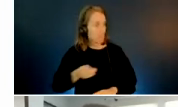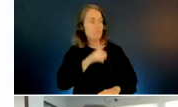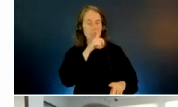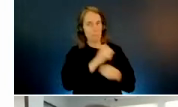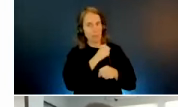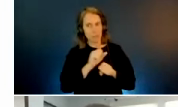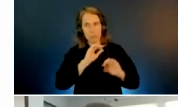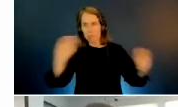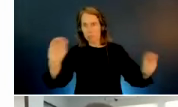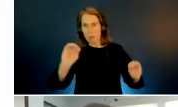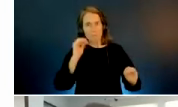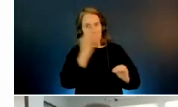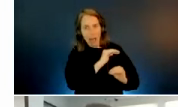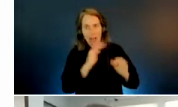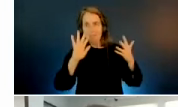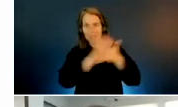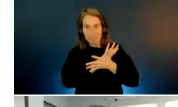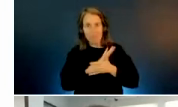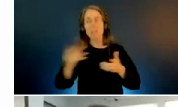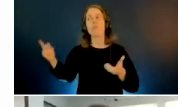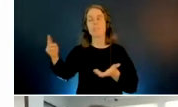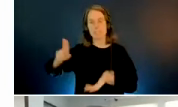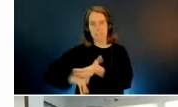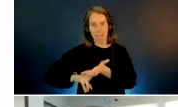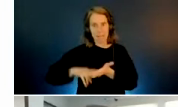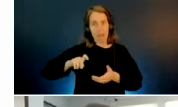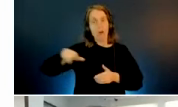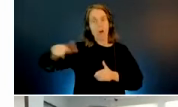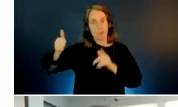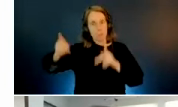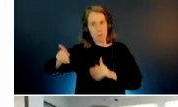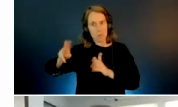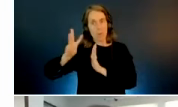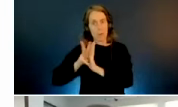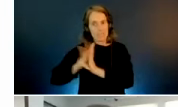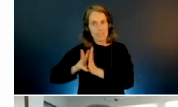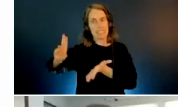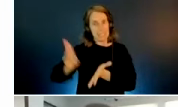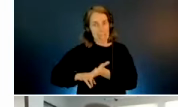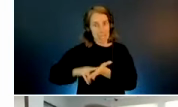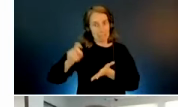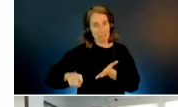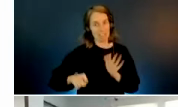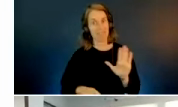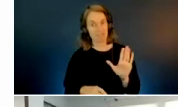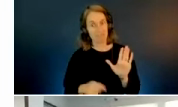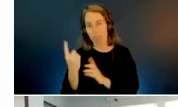so plan on on having a witness um and then please check the status of your absentee ballot um